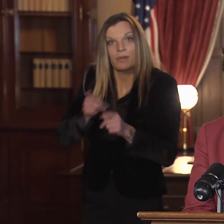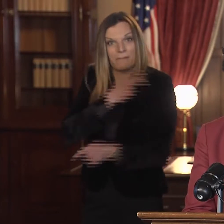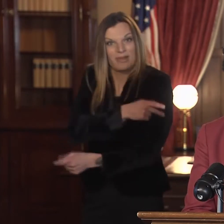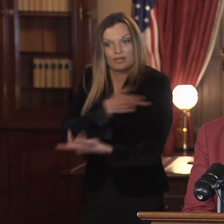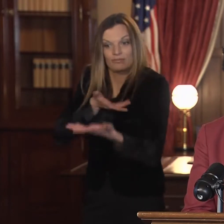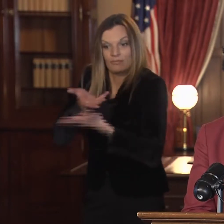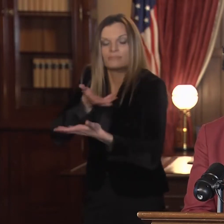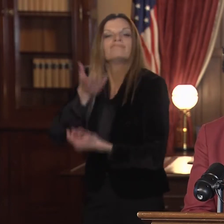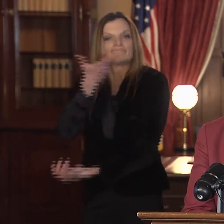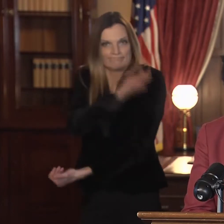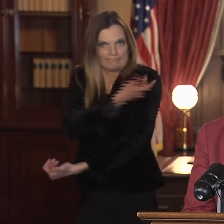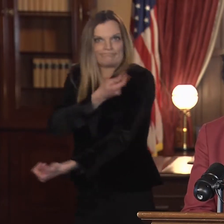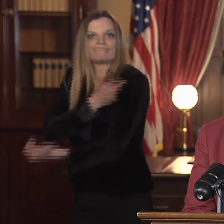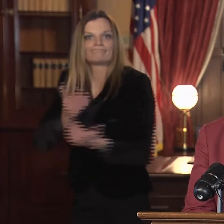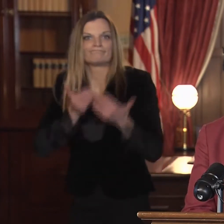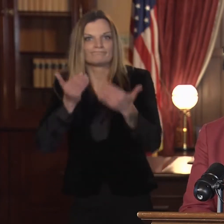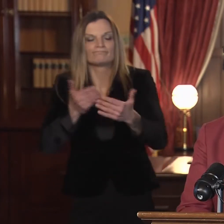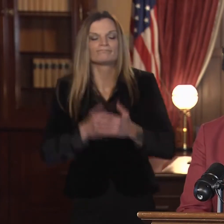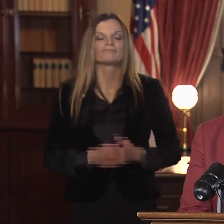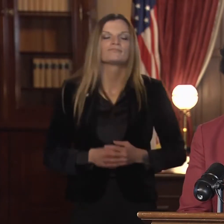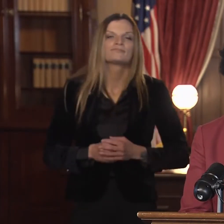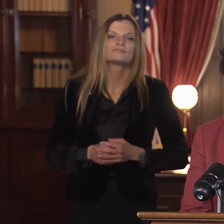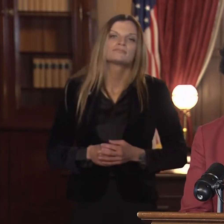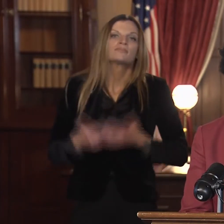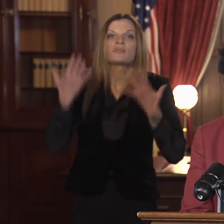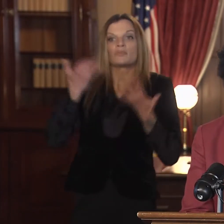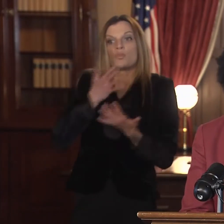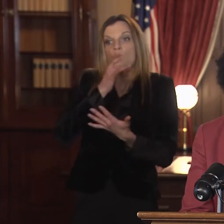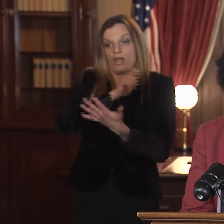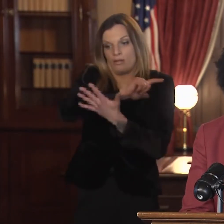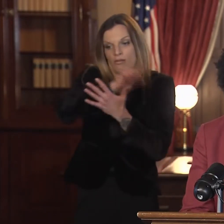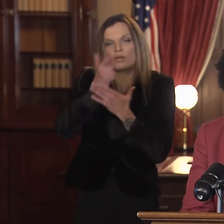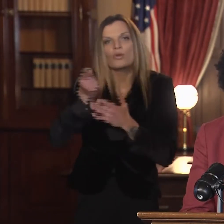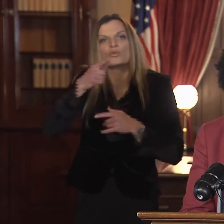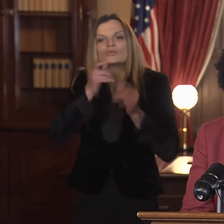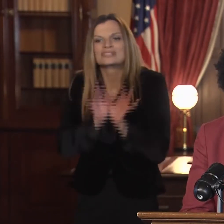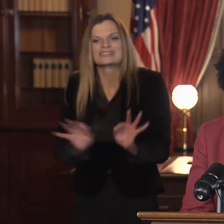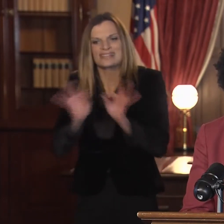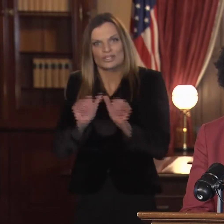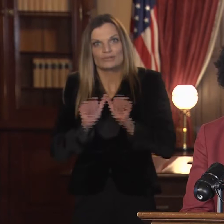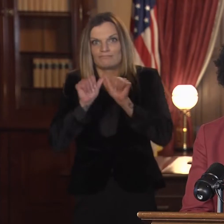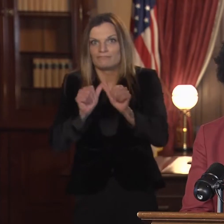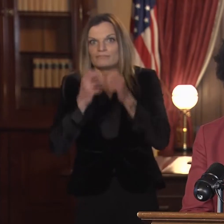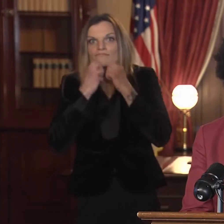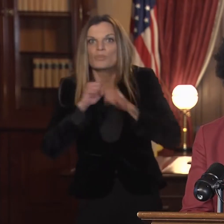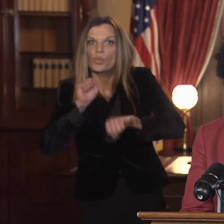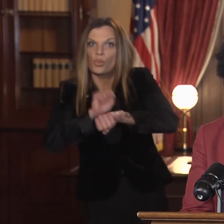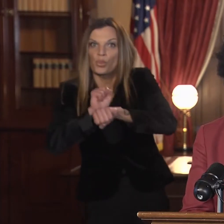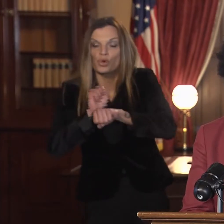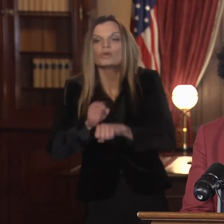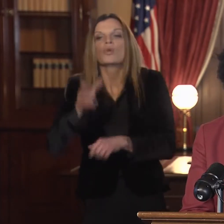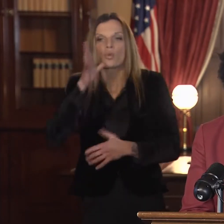HO START VACCINATING RESIDENTS AND STAFF IN SKILLED NURSING FACILITIES. DEPENDING ON THE SUPPLY WE'LL